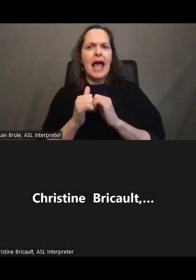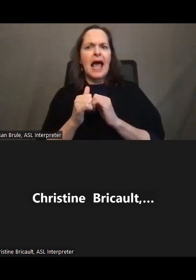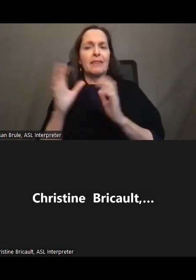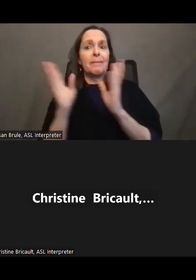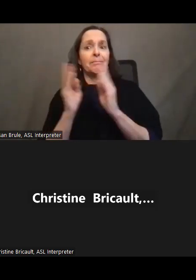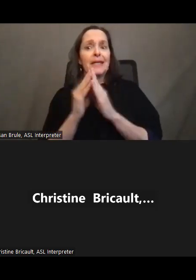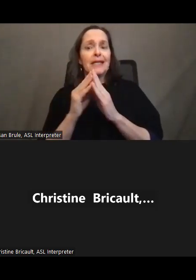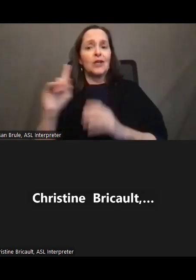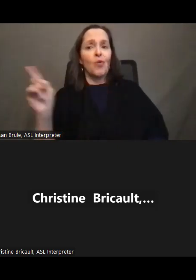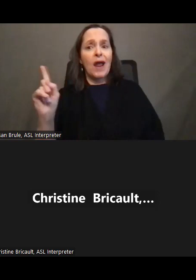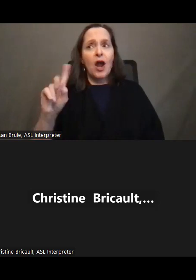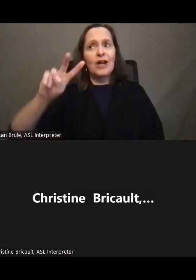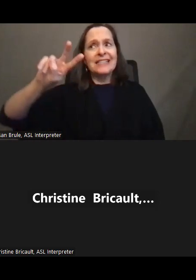You can raise your hand, or put it in the chat.